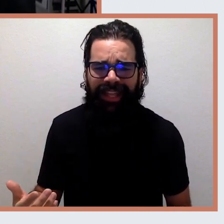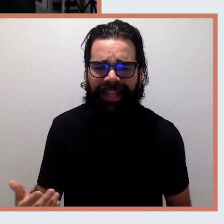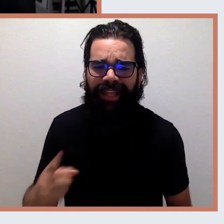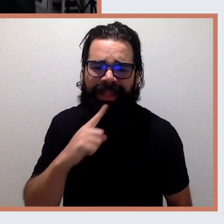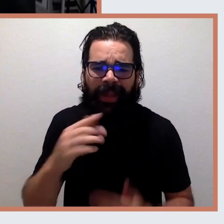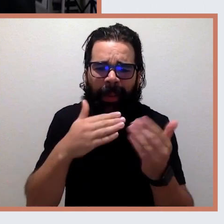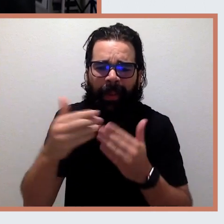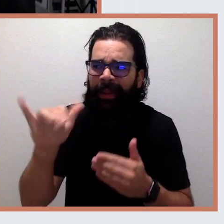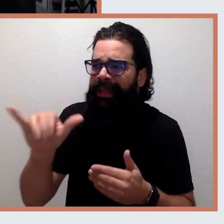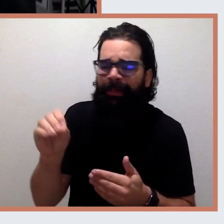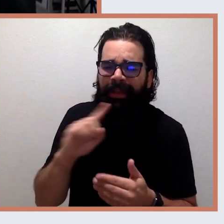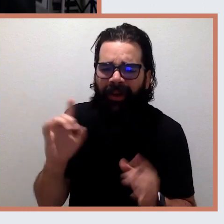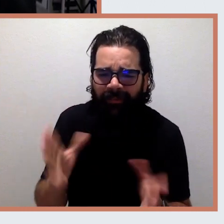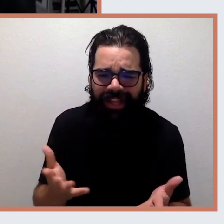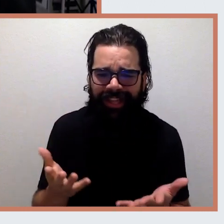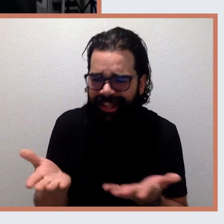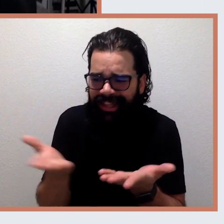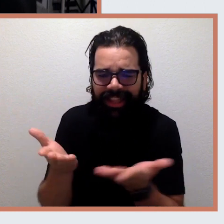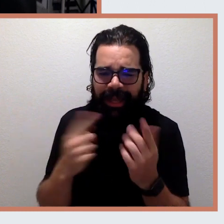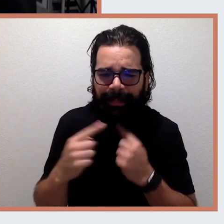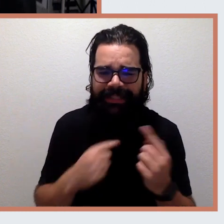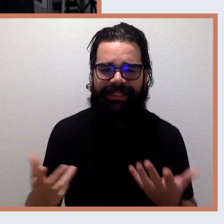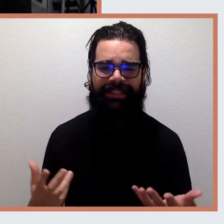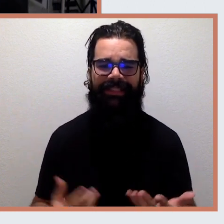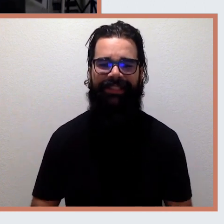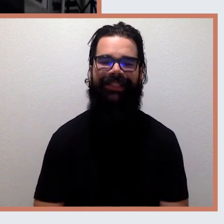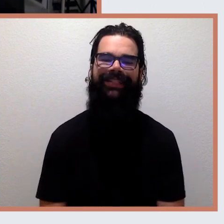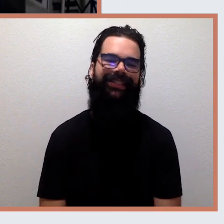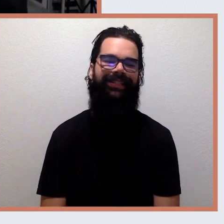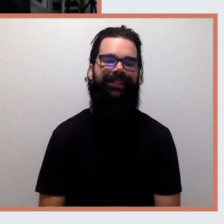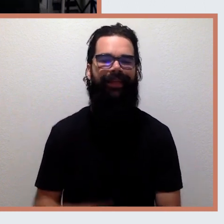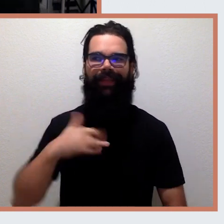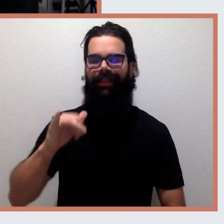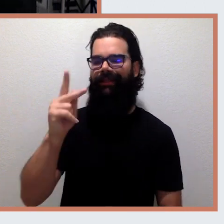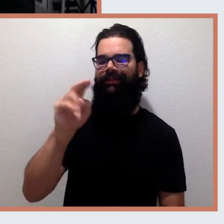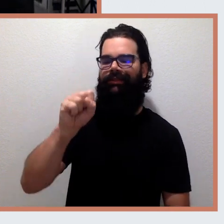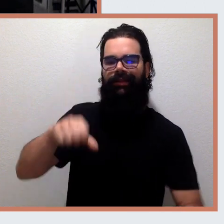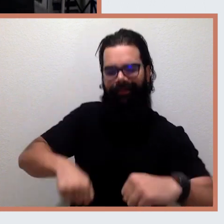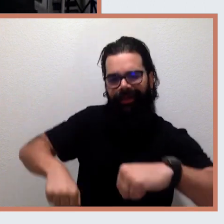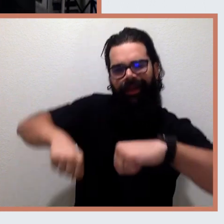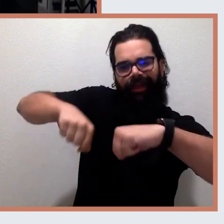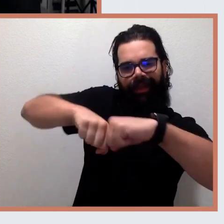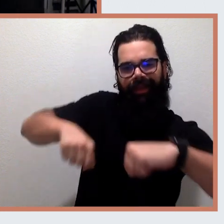But misery loves company, so thank you. Aw, now we have something in common now. Yeah, we'll bump knees now.